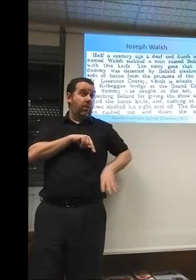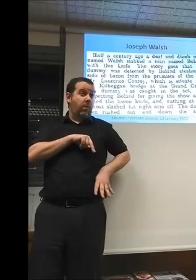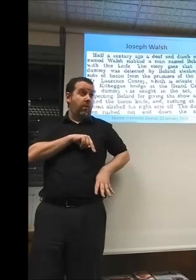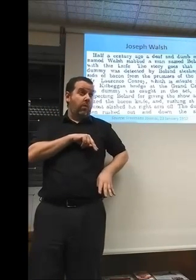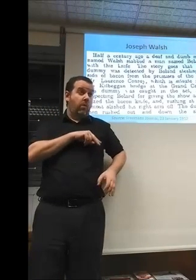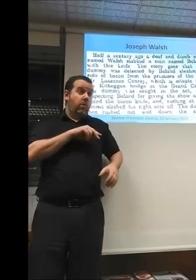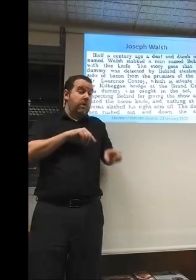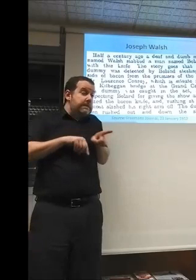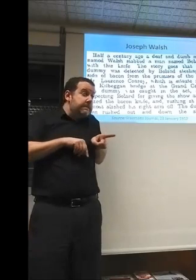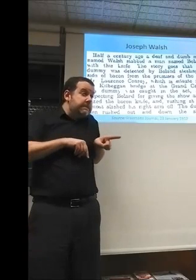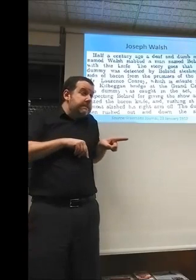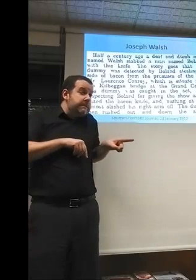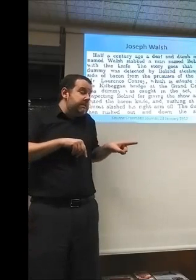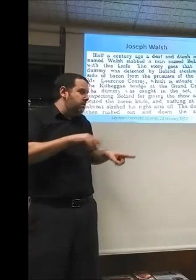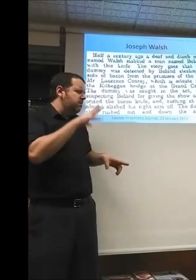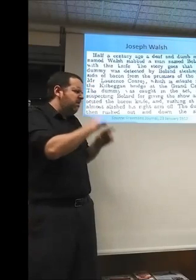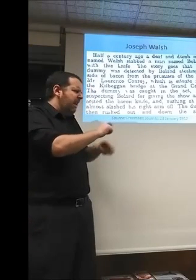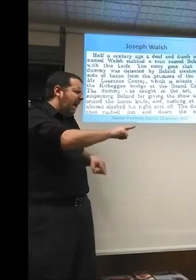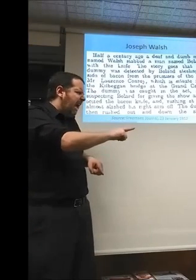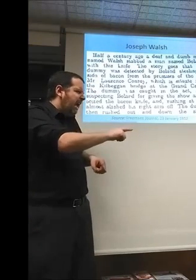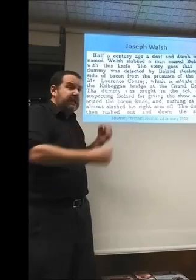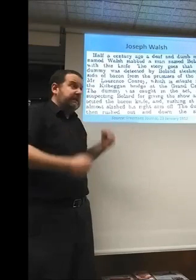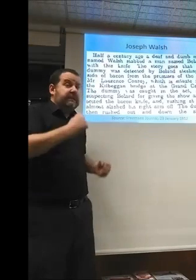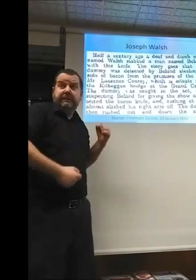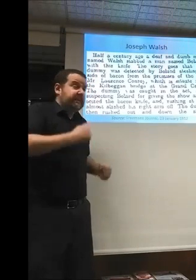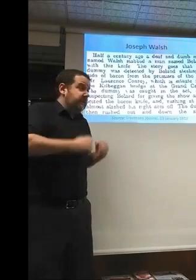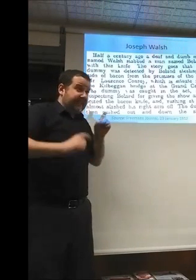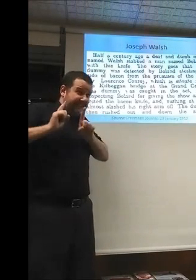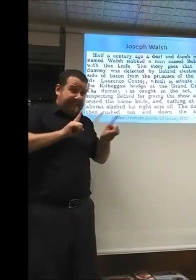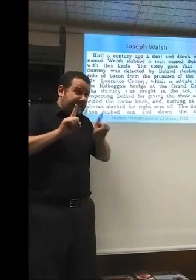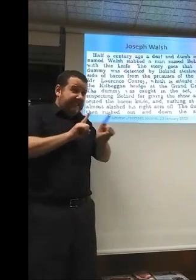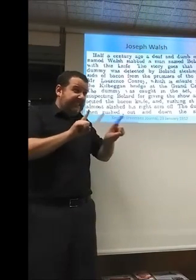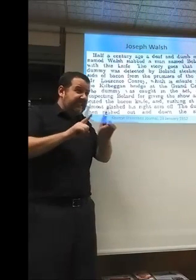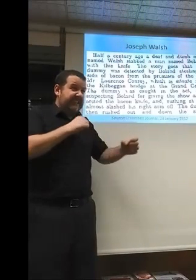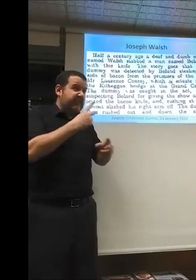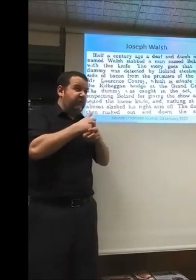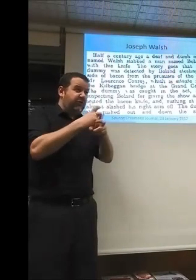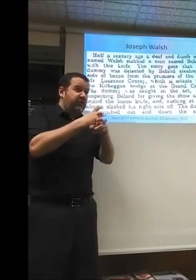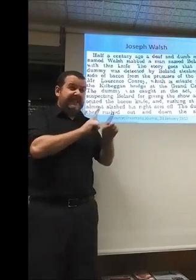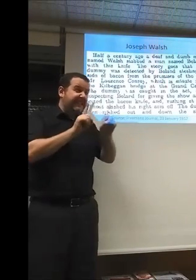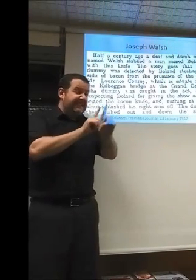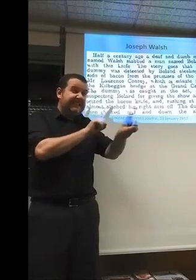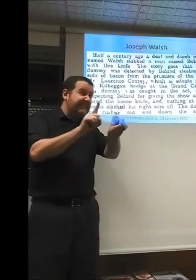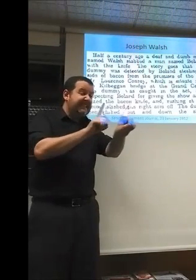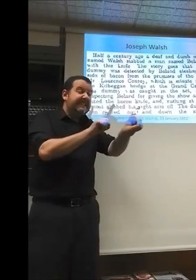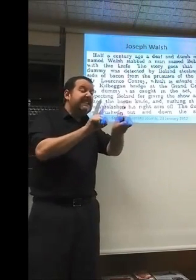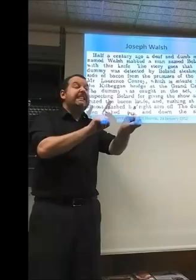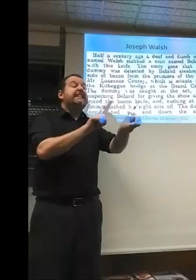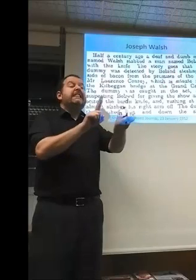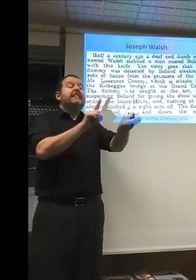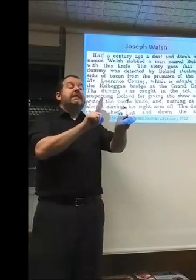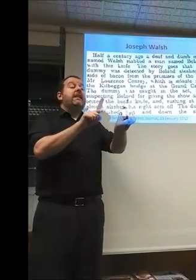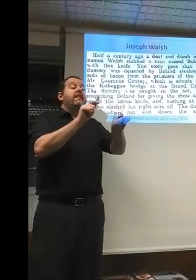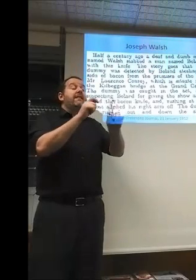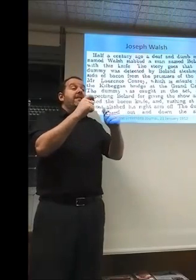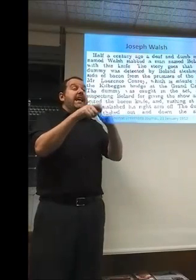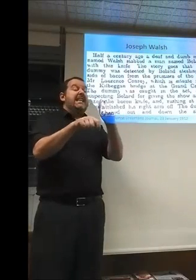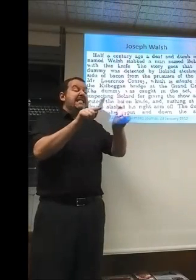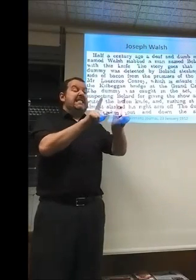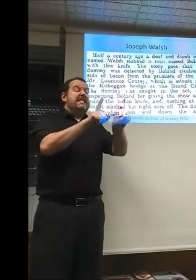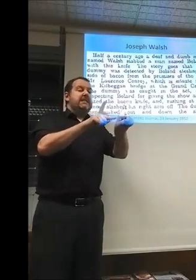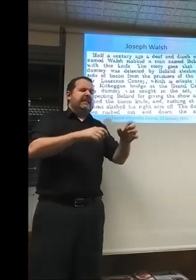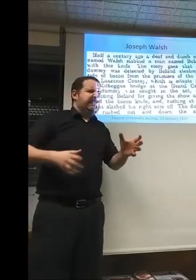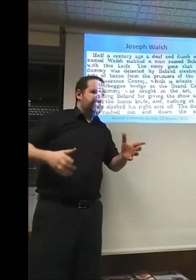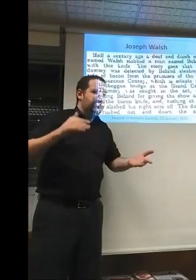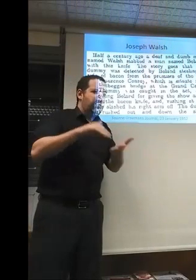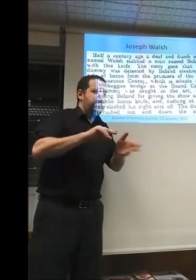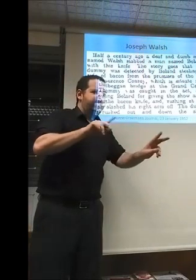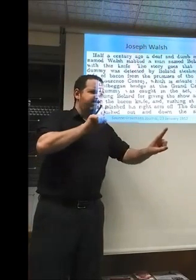So this is a Deaf man that tried to desert his wife and he was eventually caught and